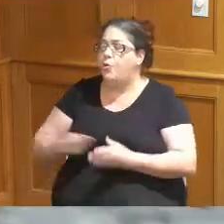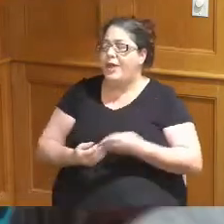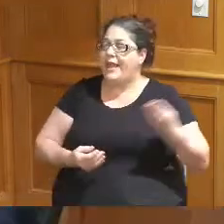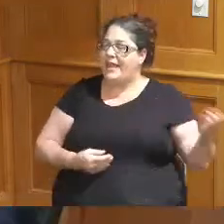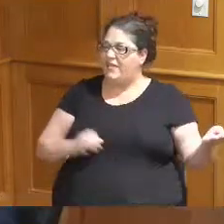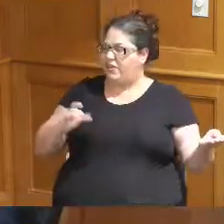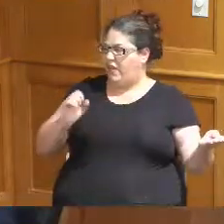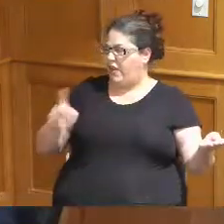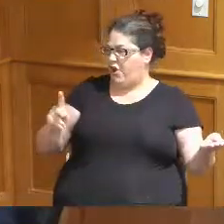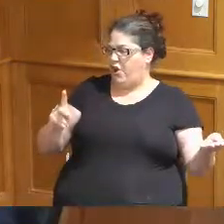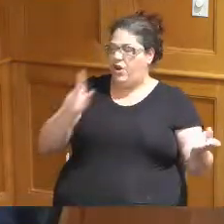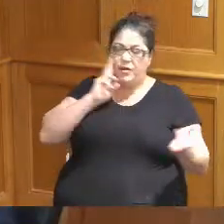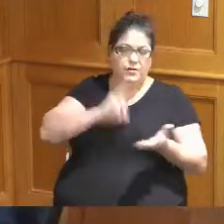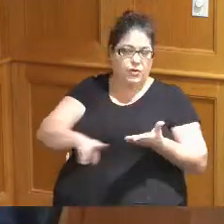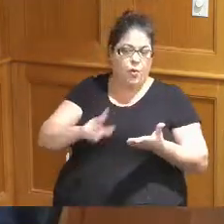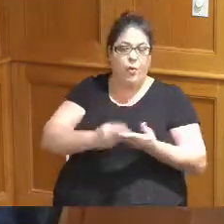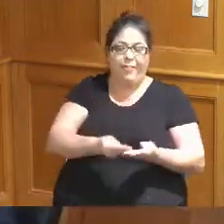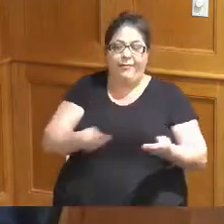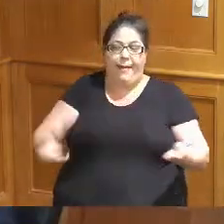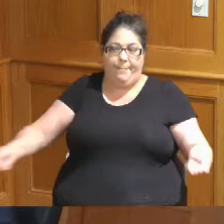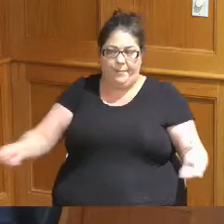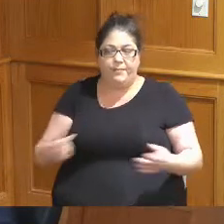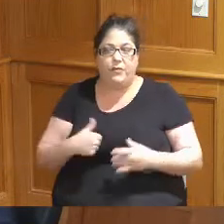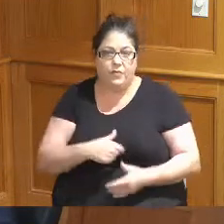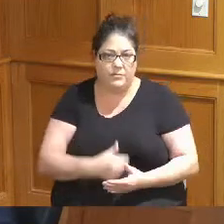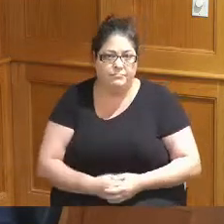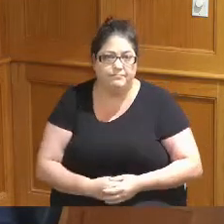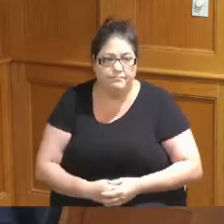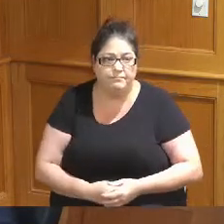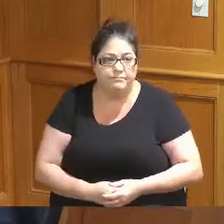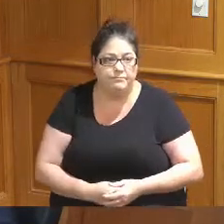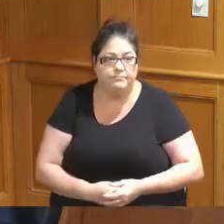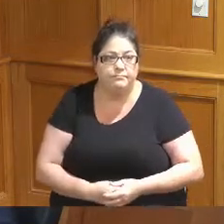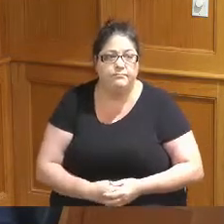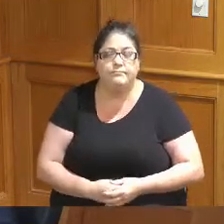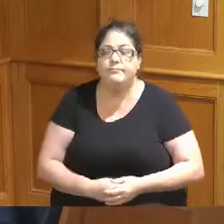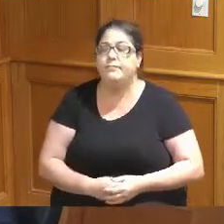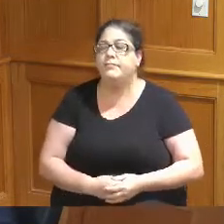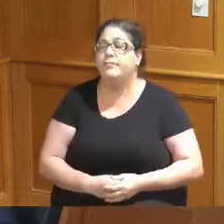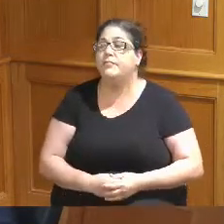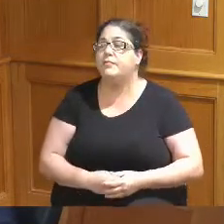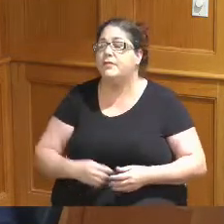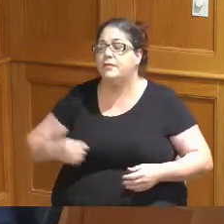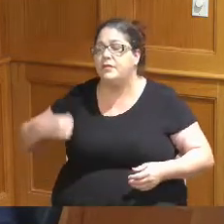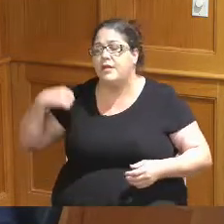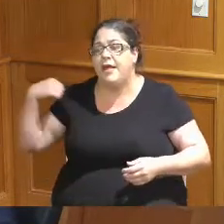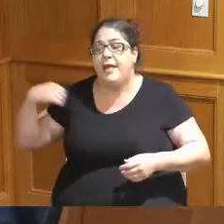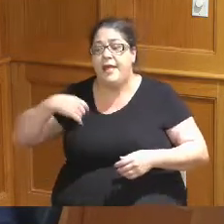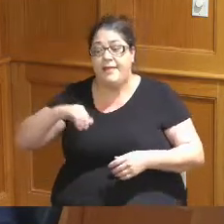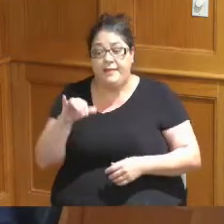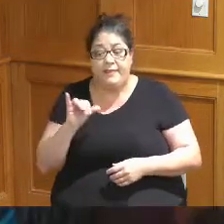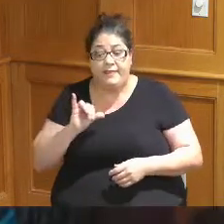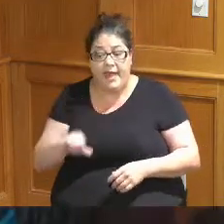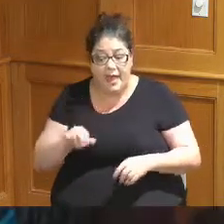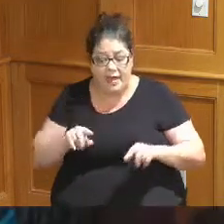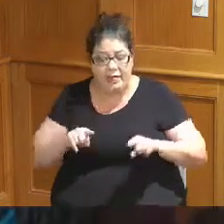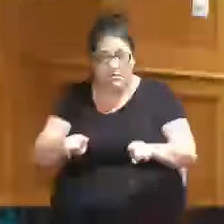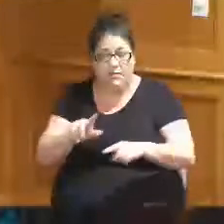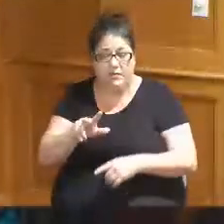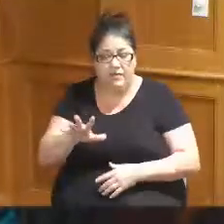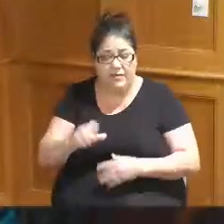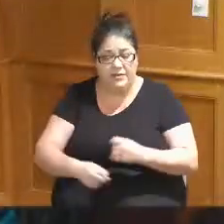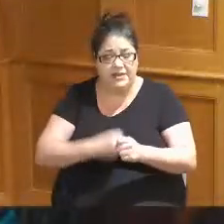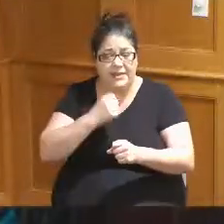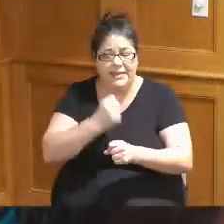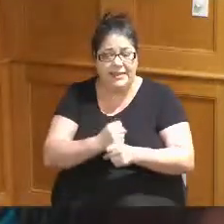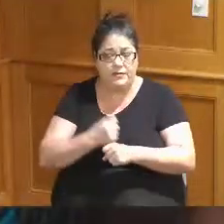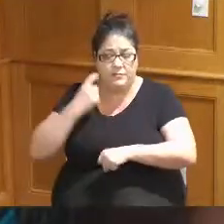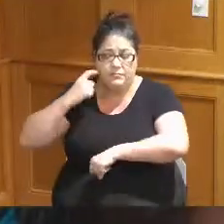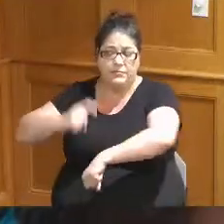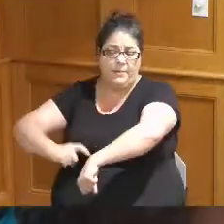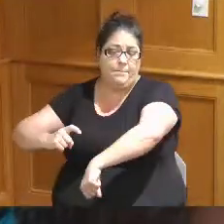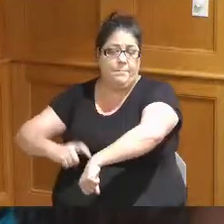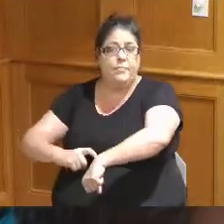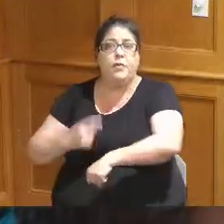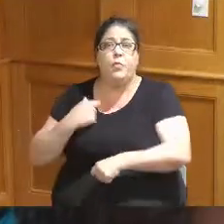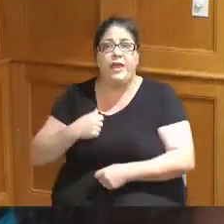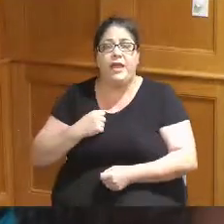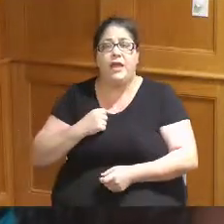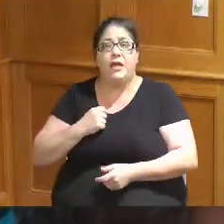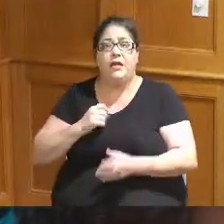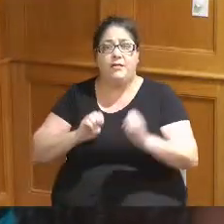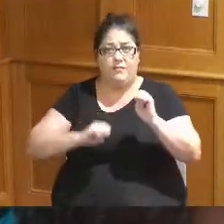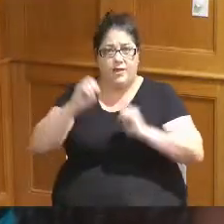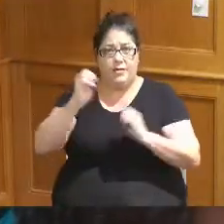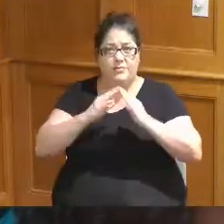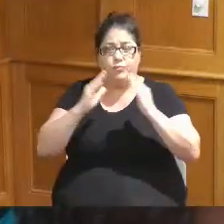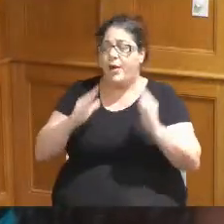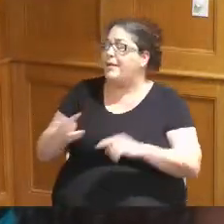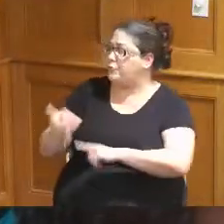she'll get copies to each of us in those 35 years we praised property yeah two minutes I'm sorry